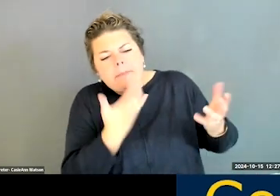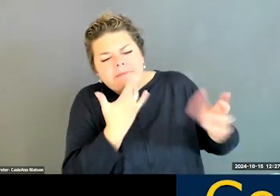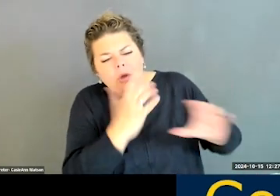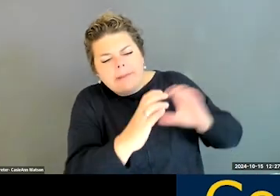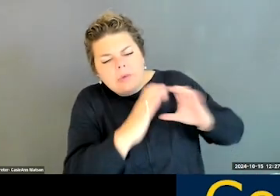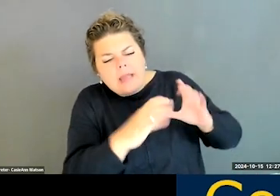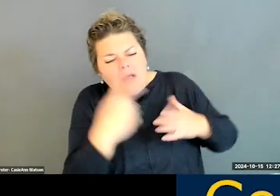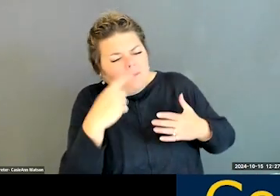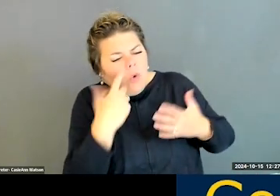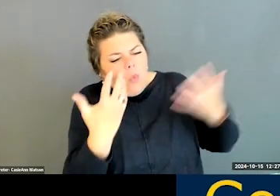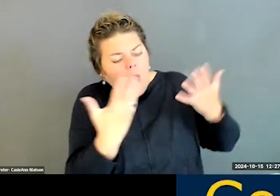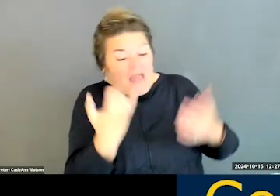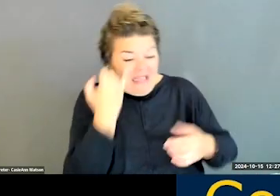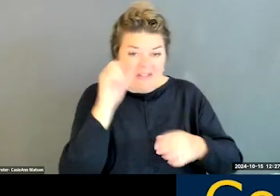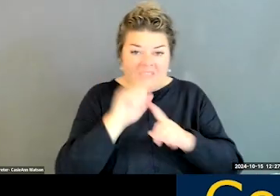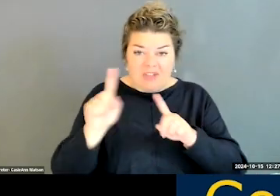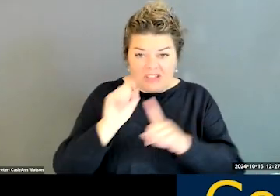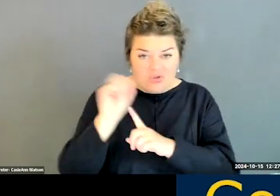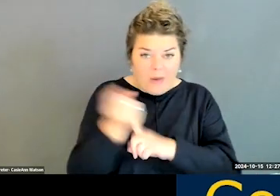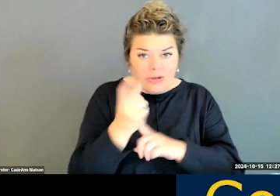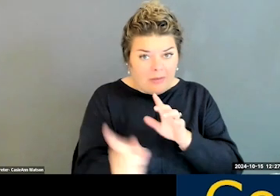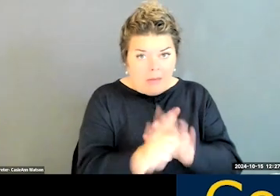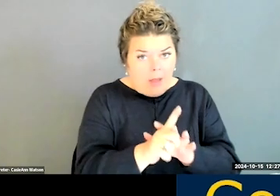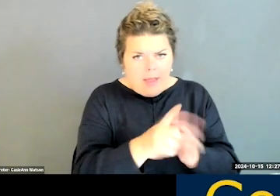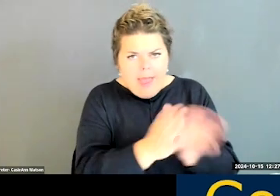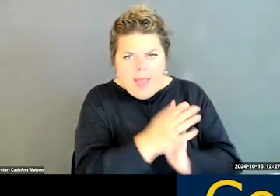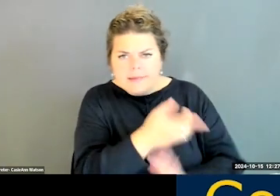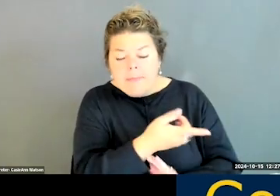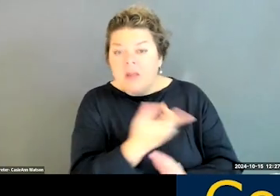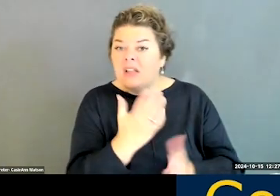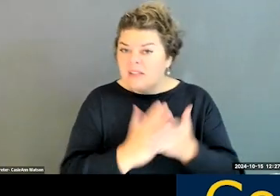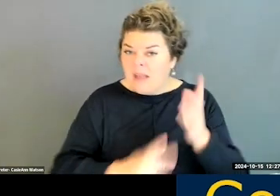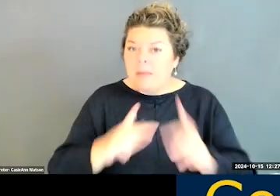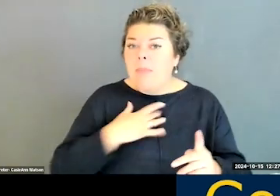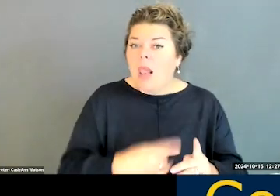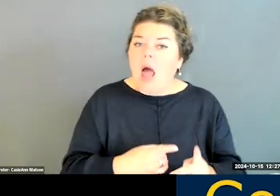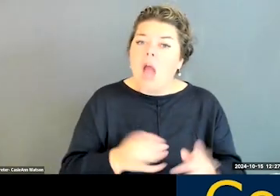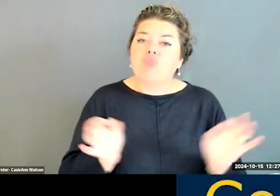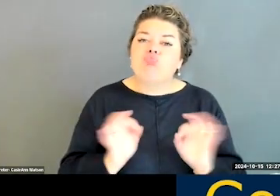in different situations? Realize that some people enjoy small talk and some don't.